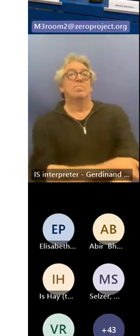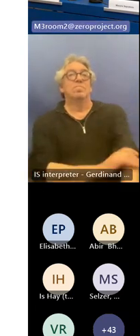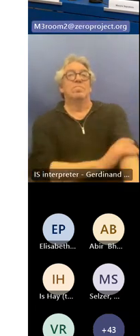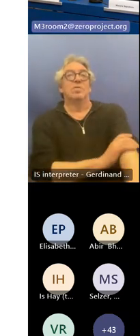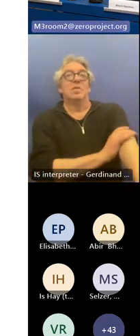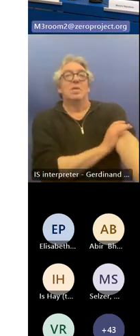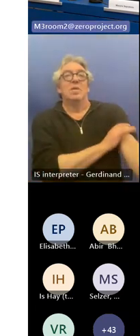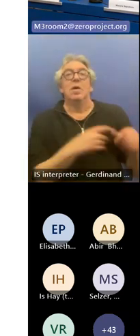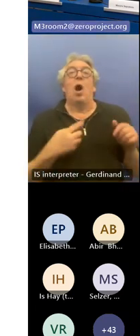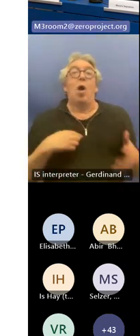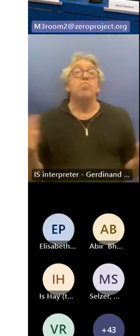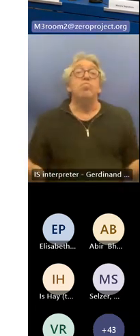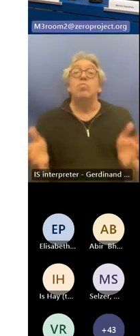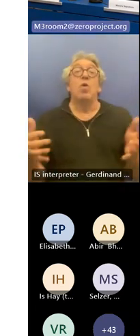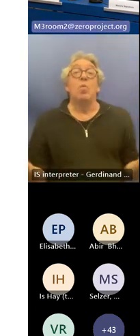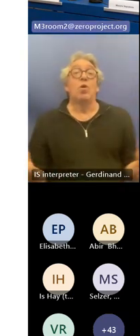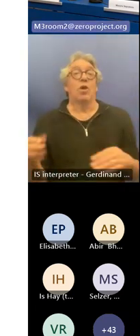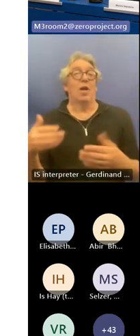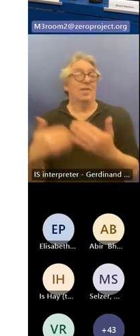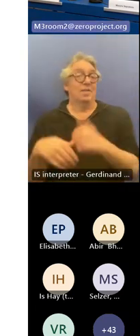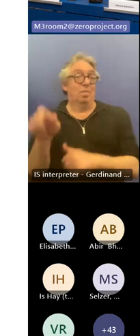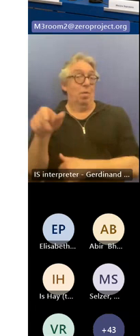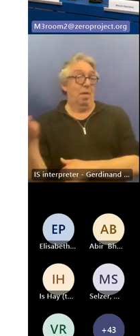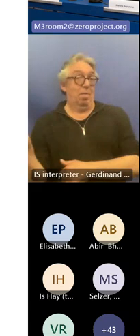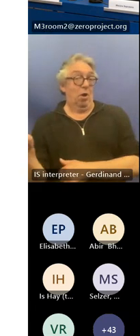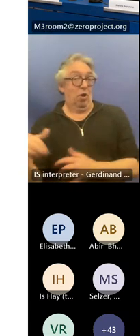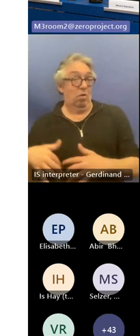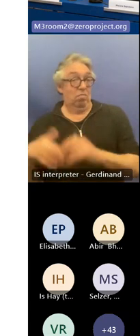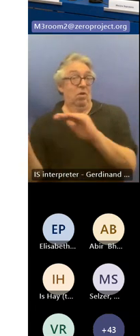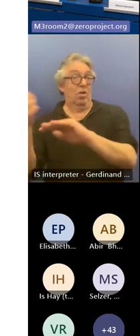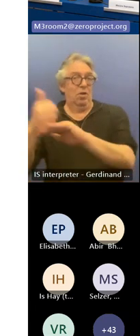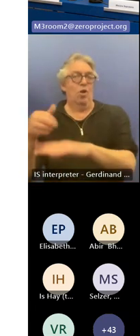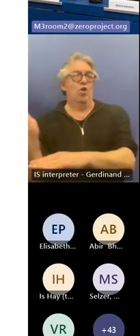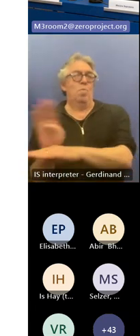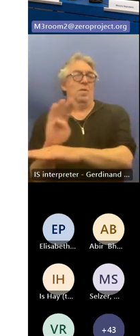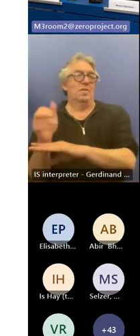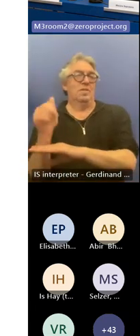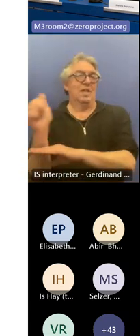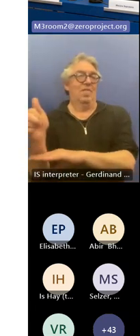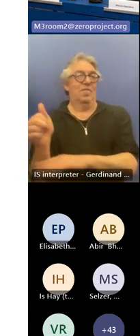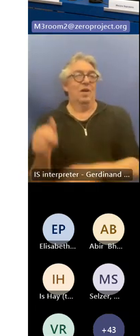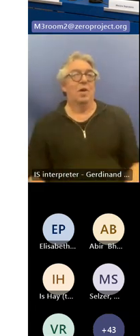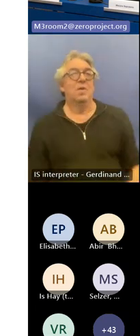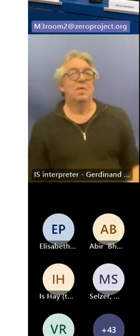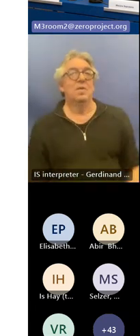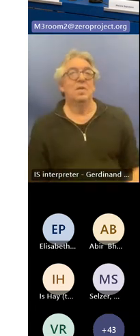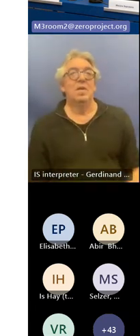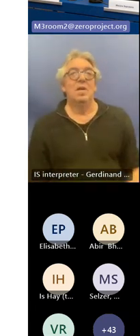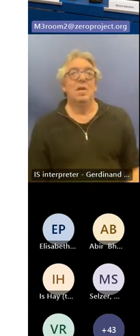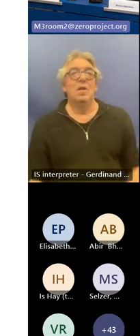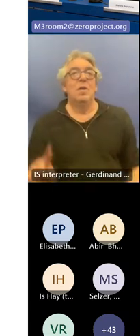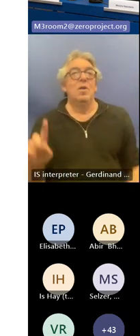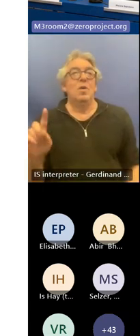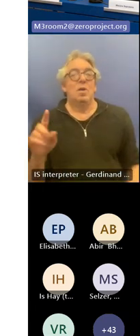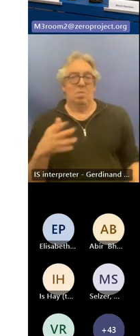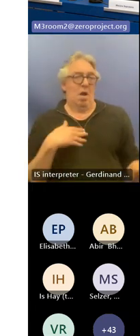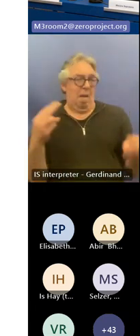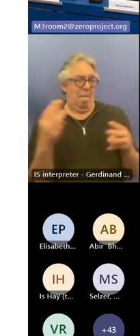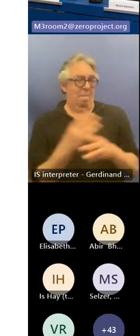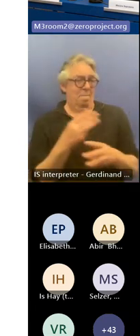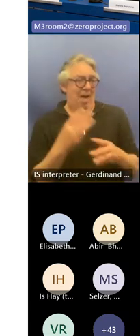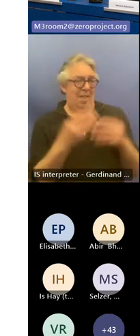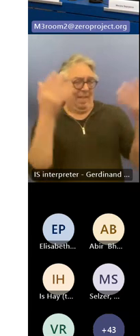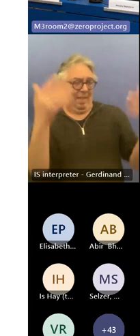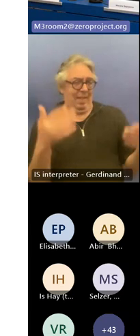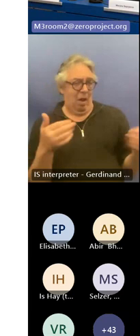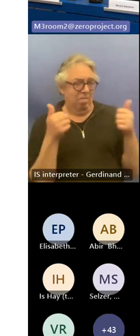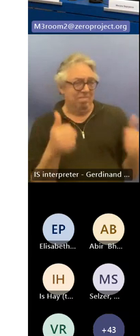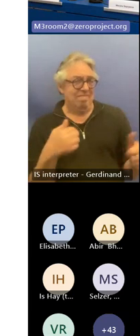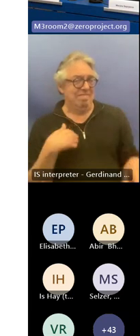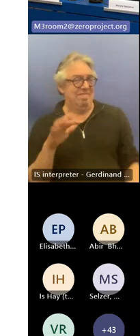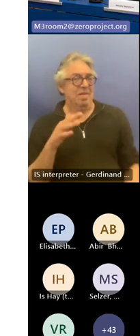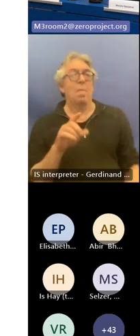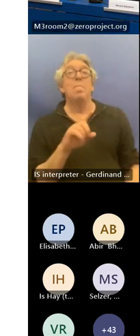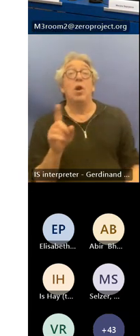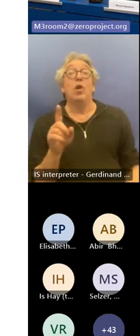to start with a mathematical calculation, I am not good with maths. The number eight,